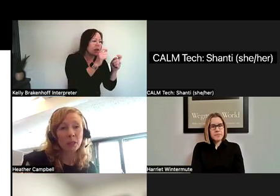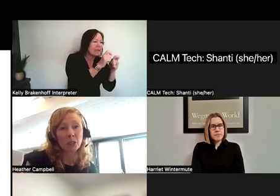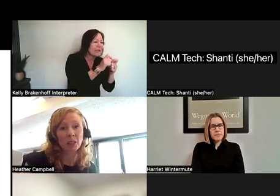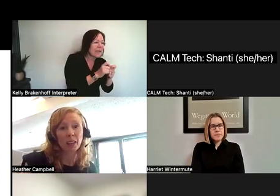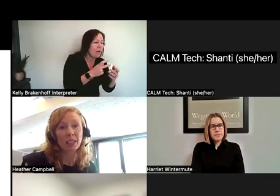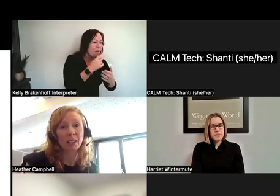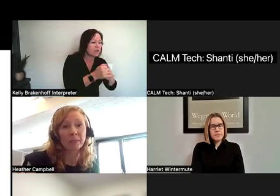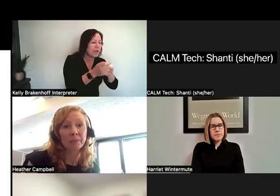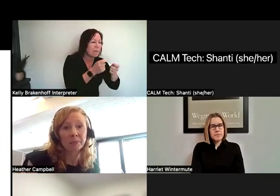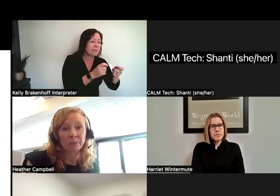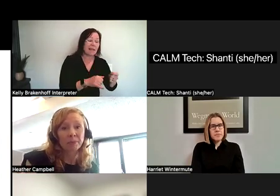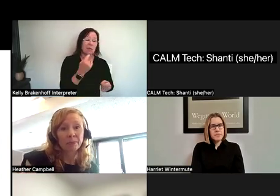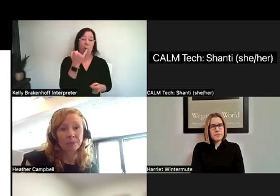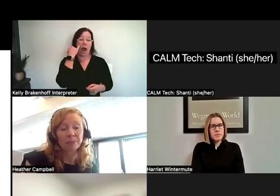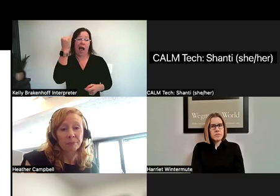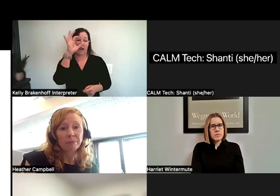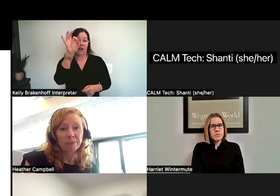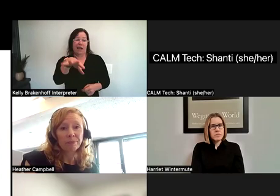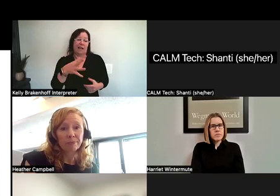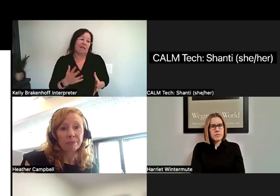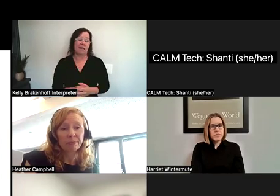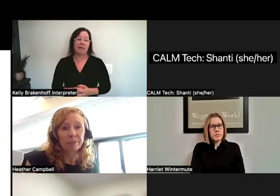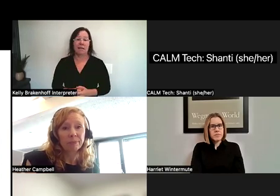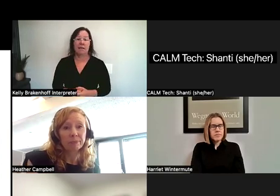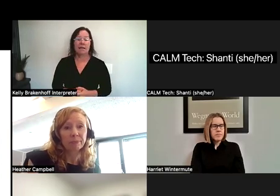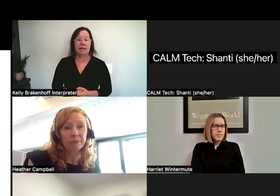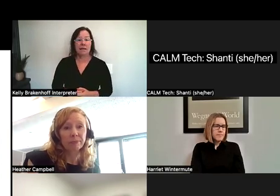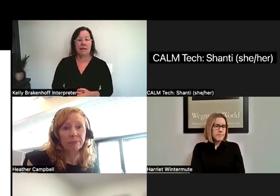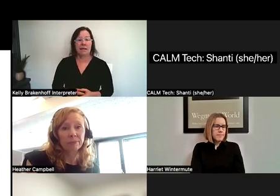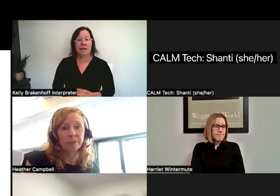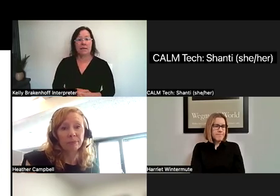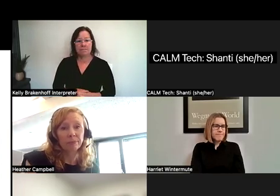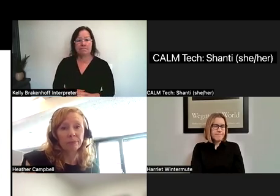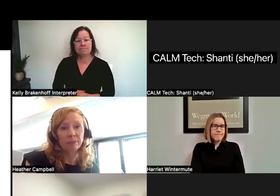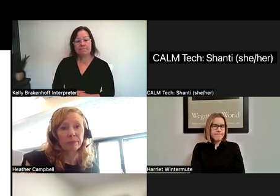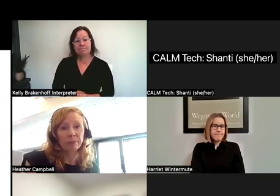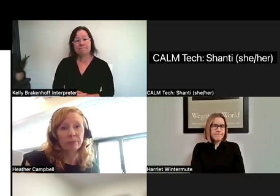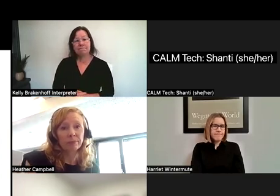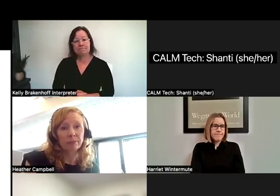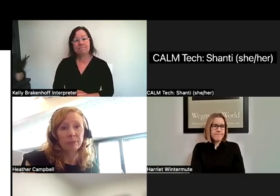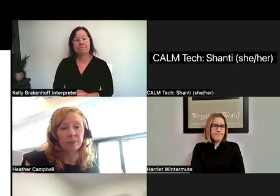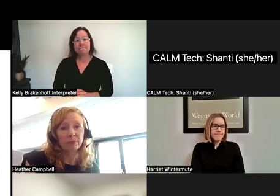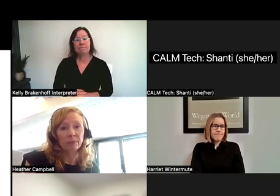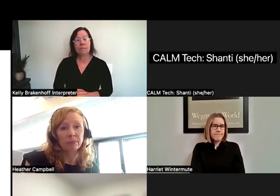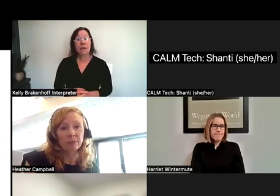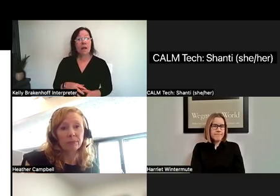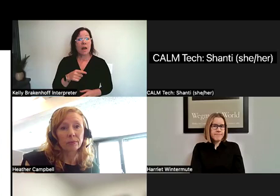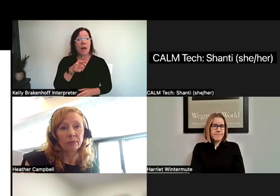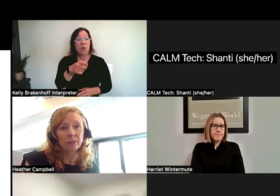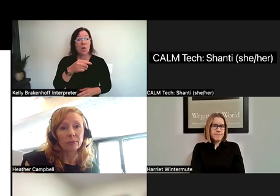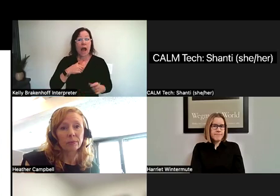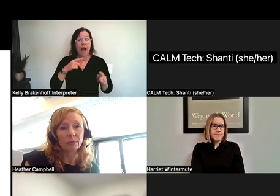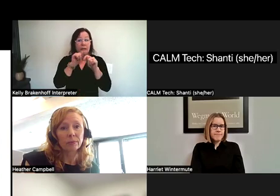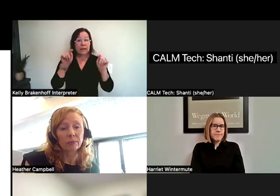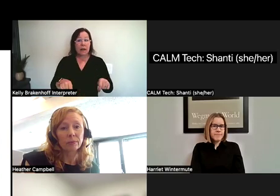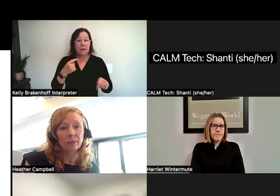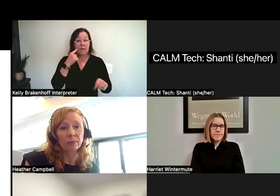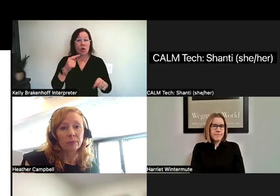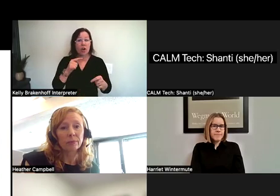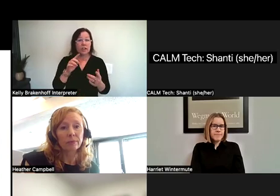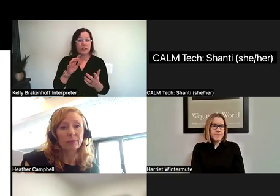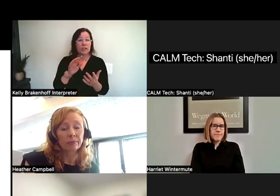Do you have a template for the sheets version that you can share